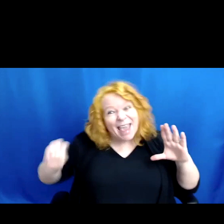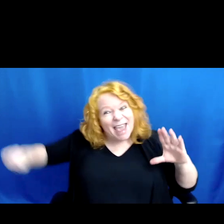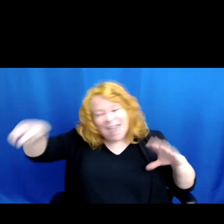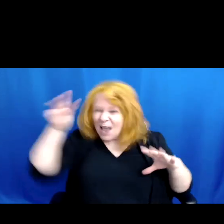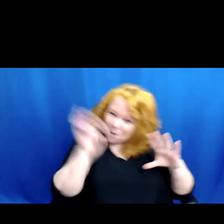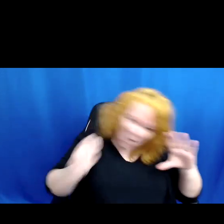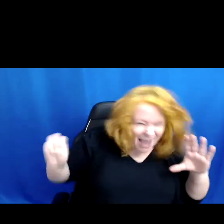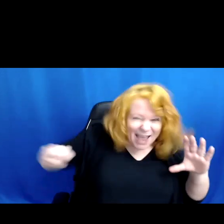Whoop-a-dee-do.